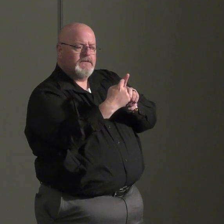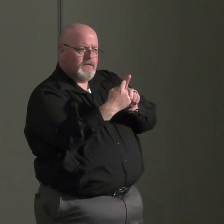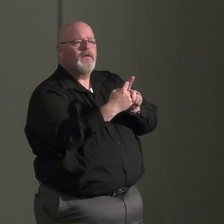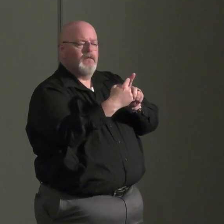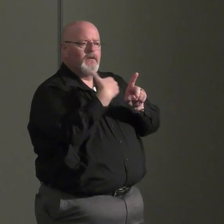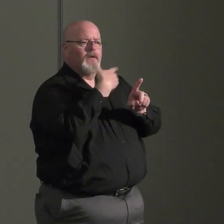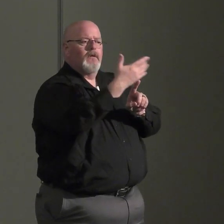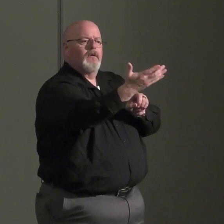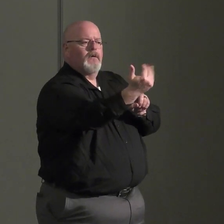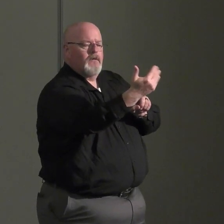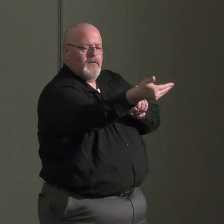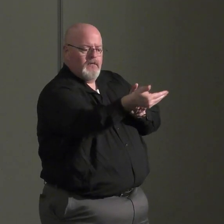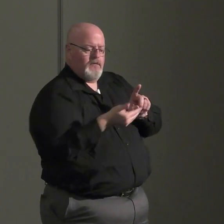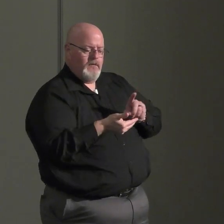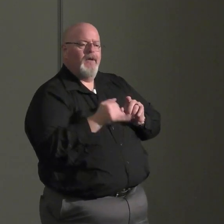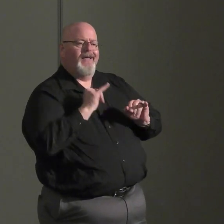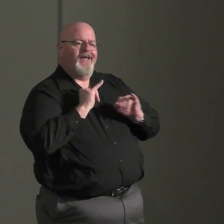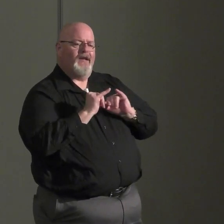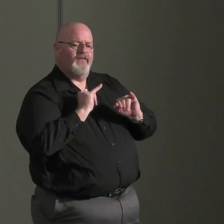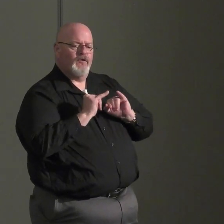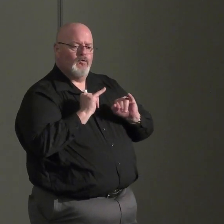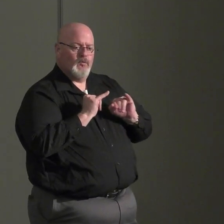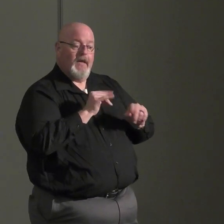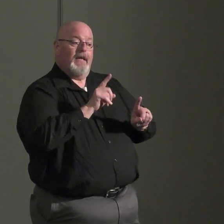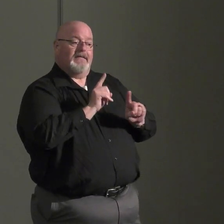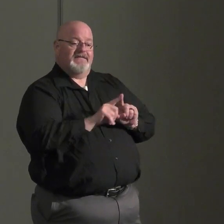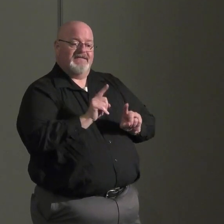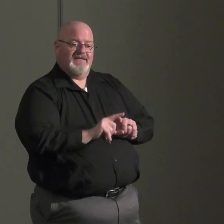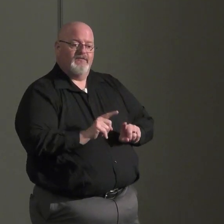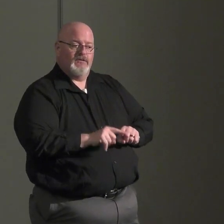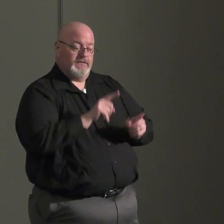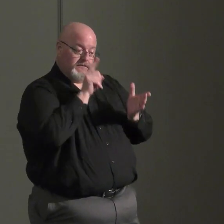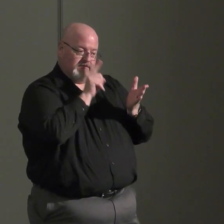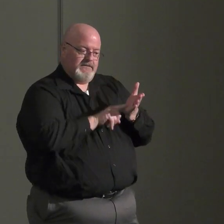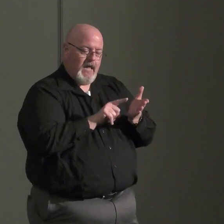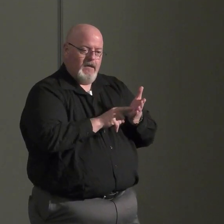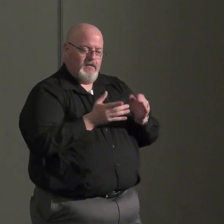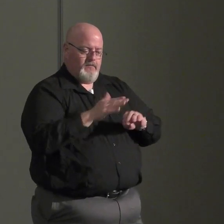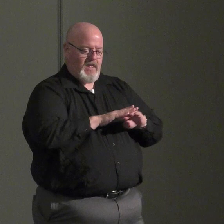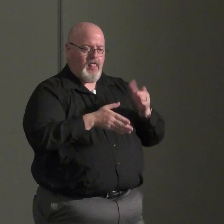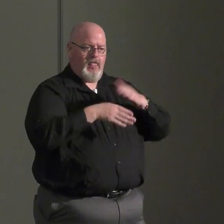invite them into an interview. The different types of studies that build on each other. We